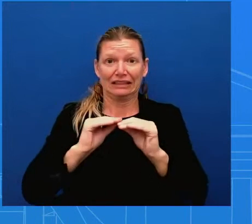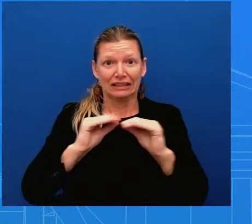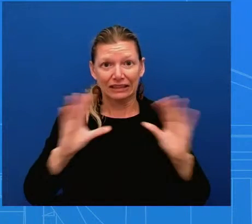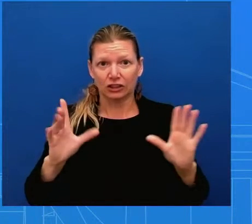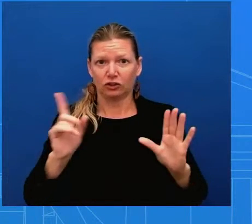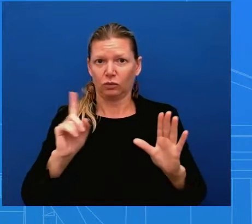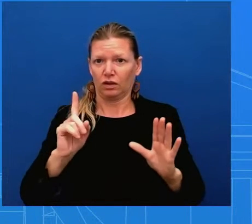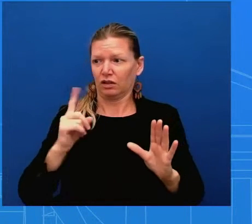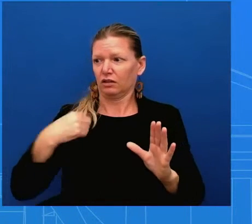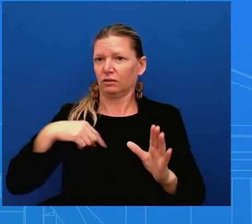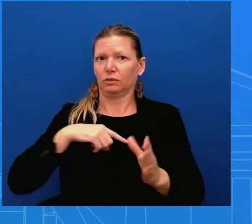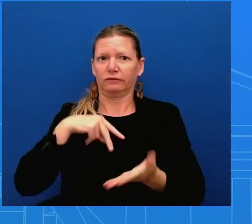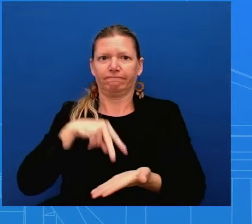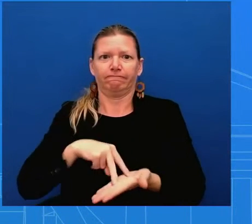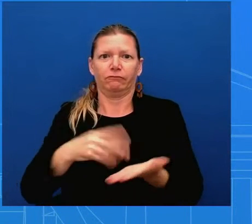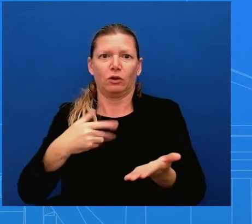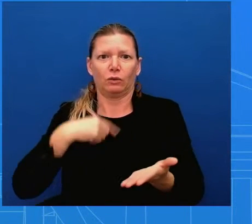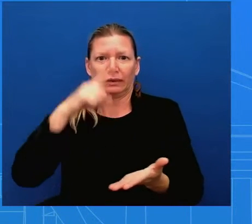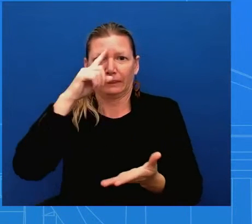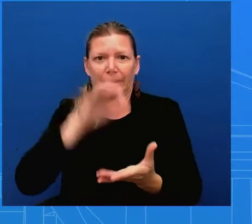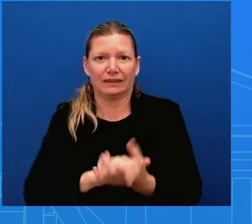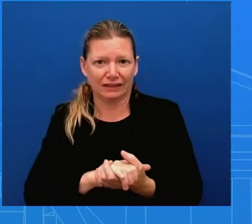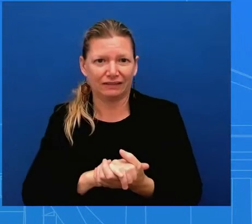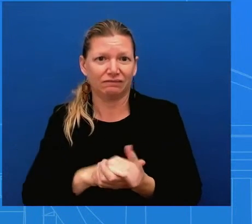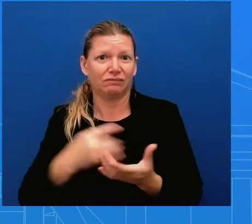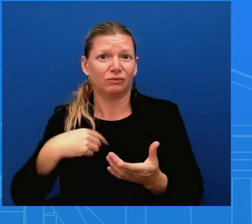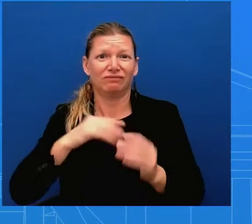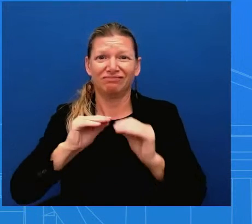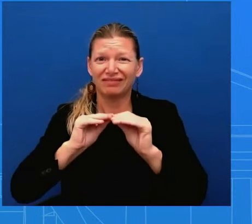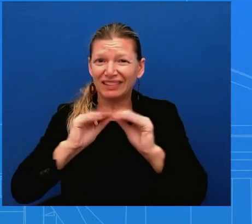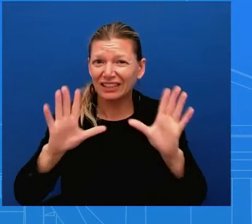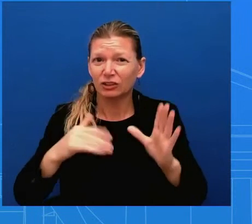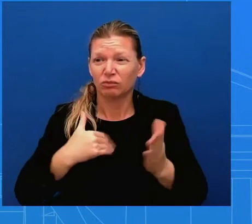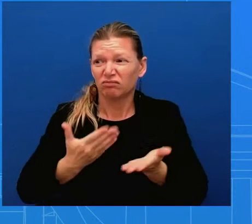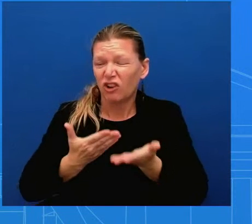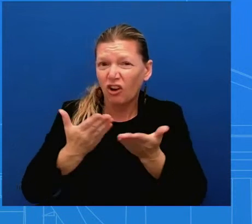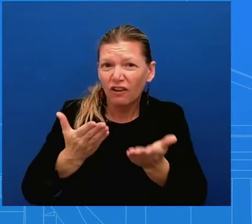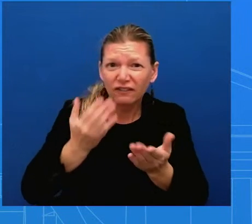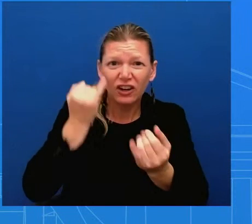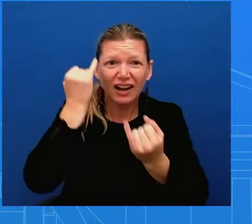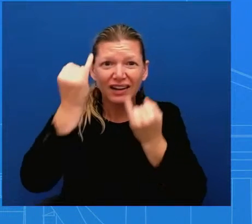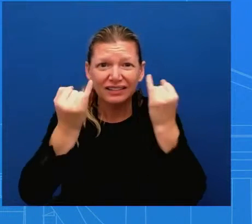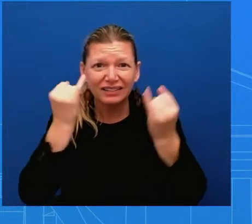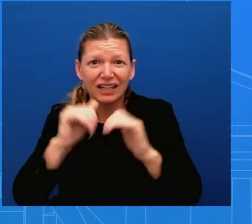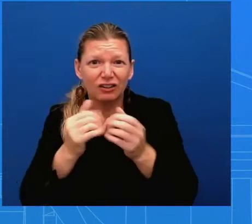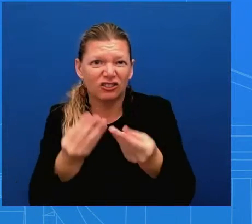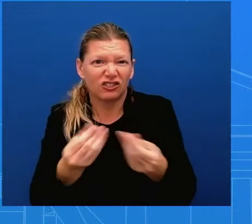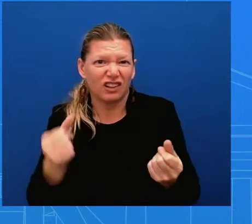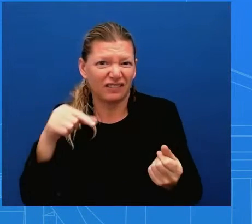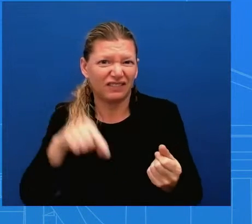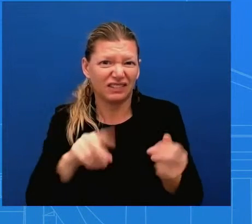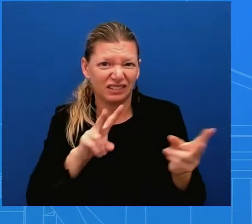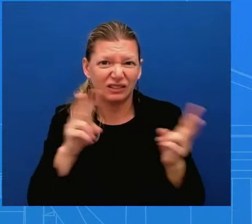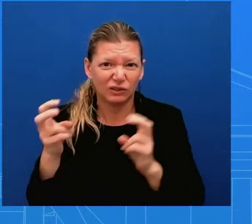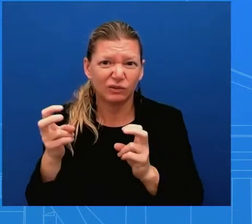in a way that will ultimately achieve the objective. One of the points I made at the outset that I think bears repeating is that really any military operation --